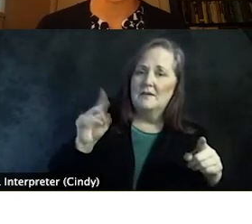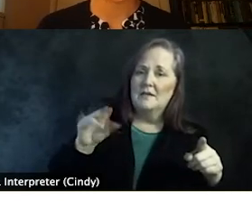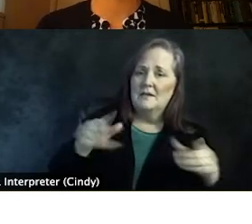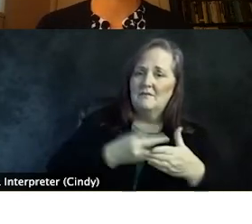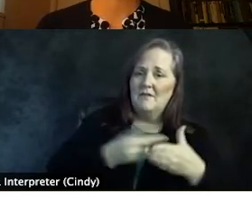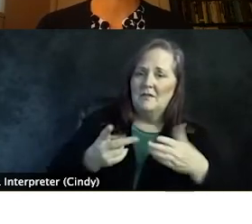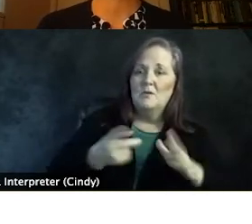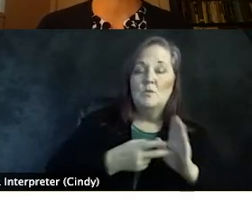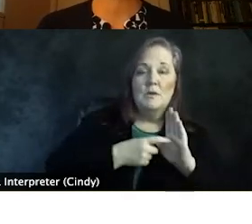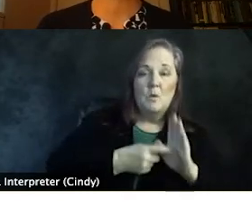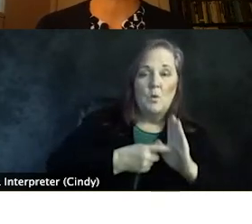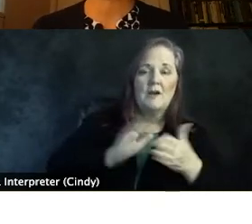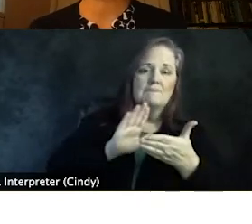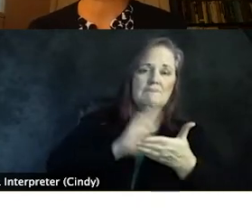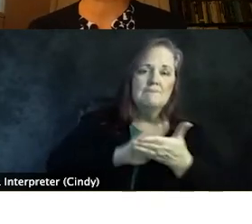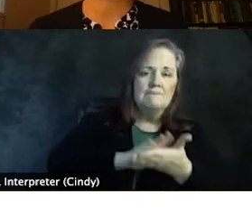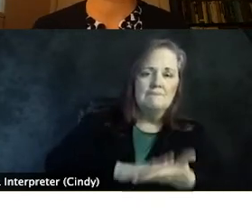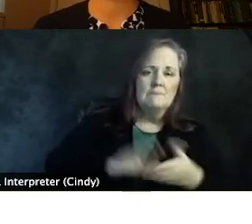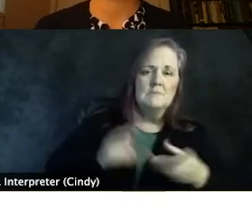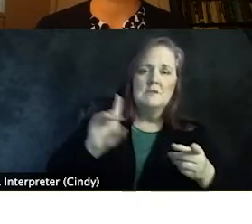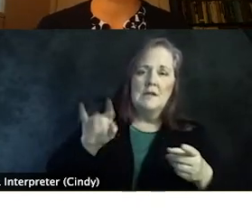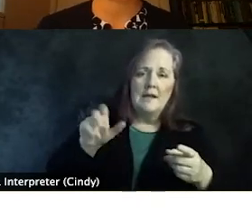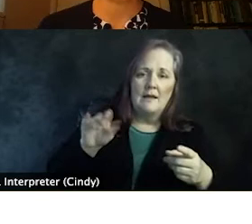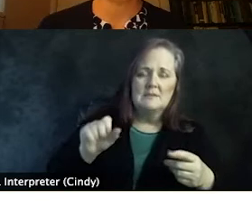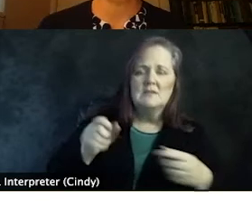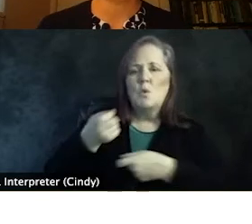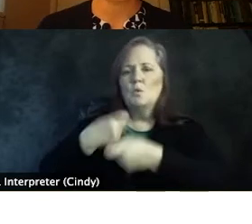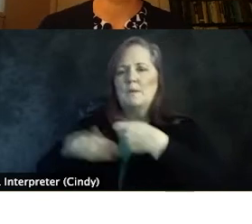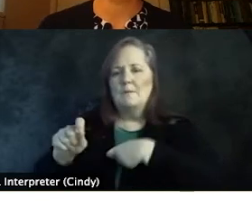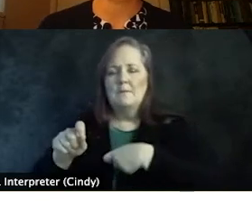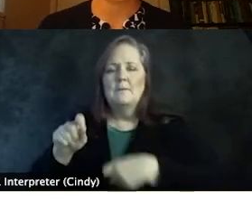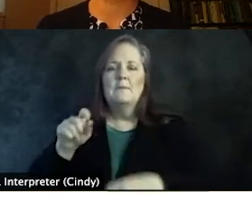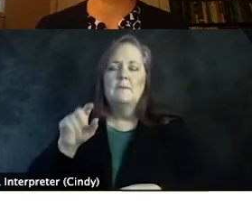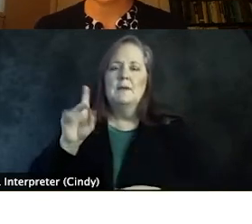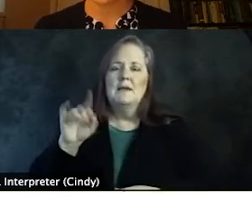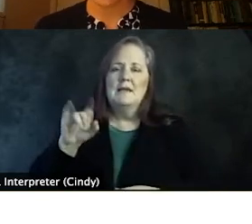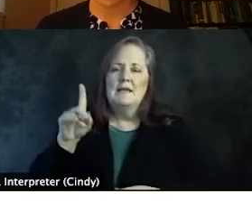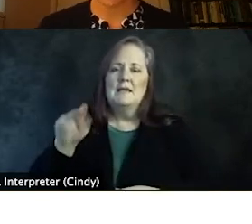If the clinic's in an area with a doctor shortage they could apply for an exception